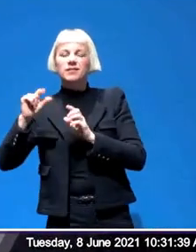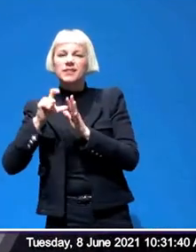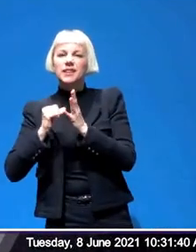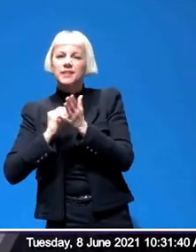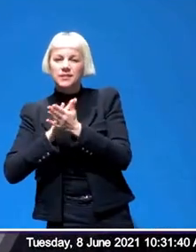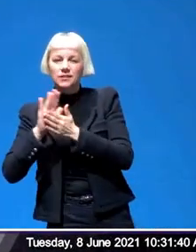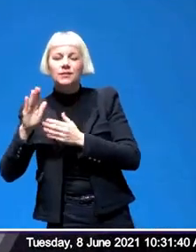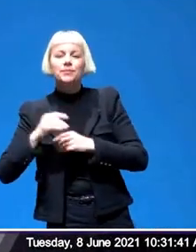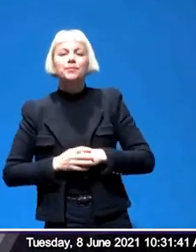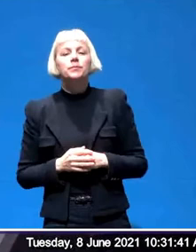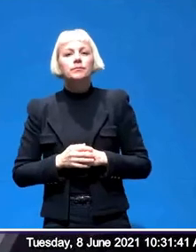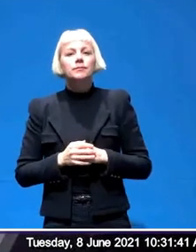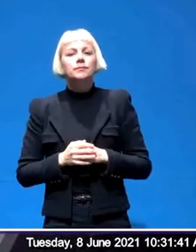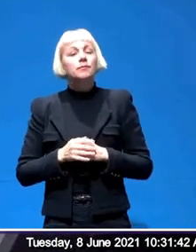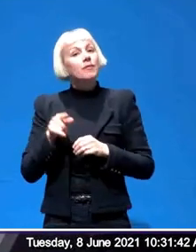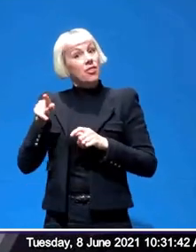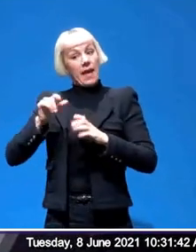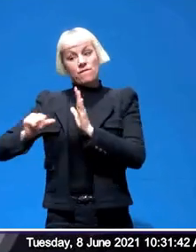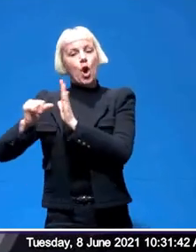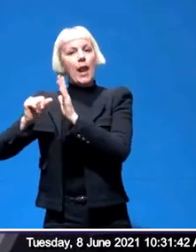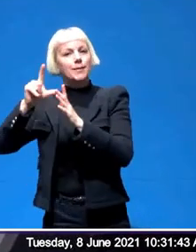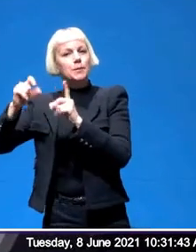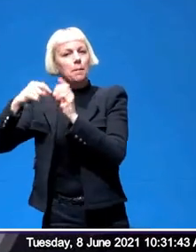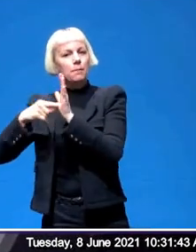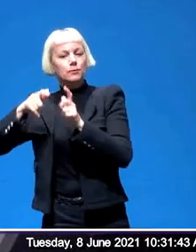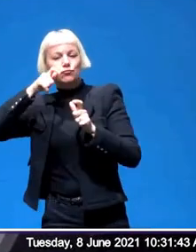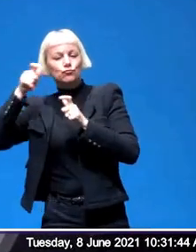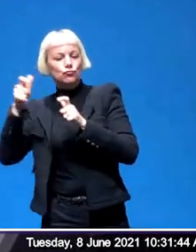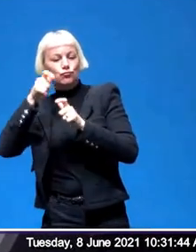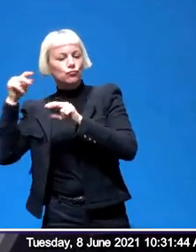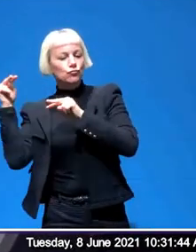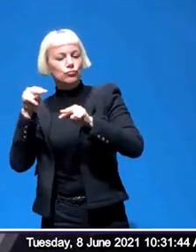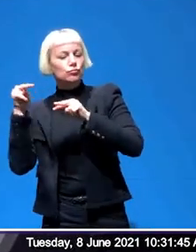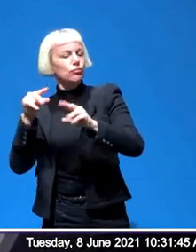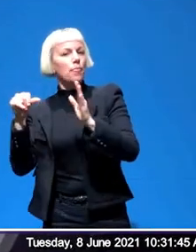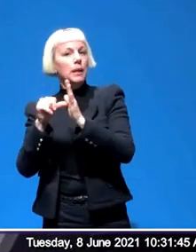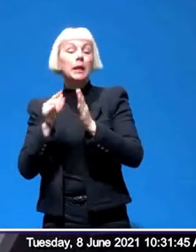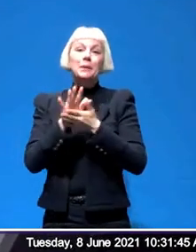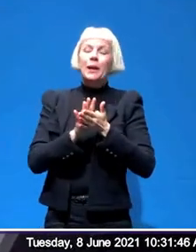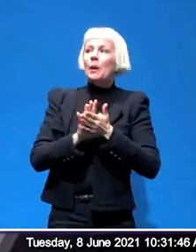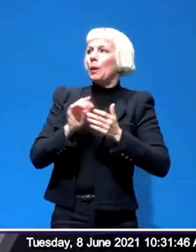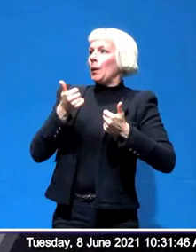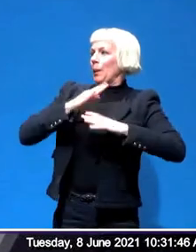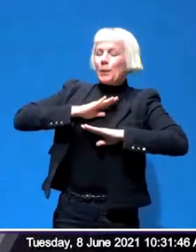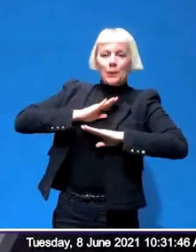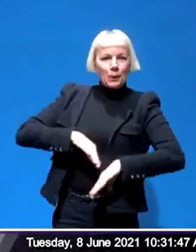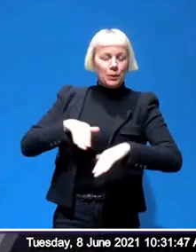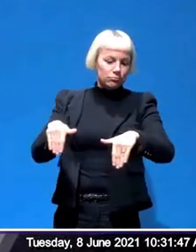a financial department that oversaw that. For me, that was a good thing because I didn't have to worry about paying bills